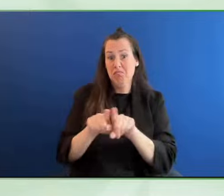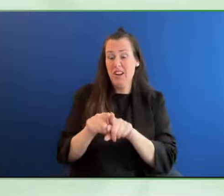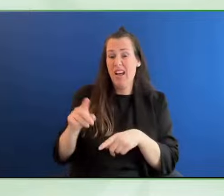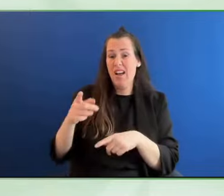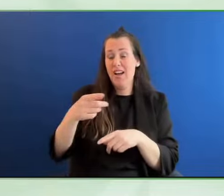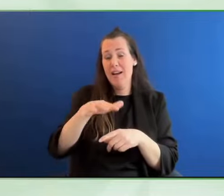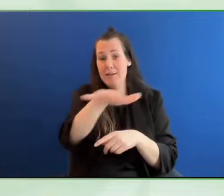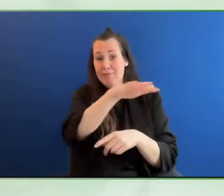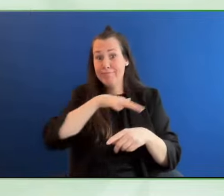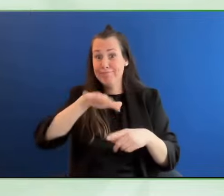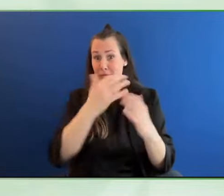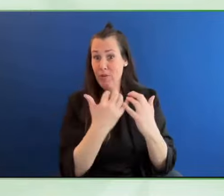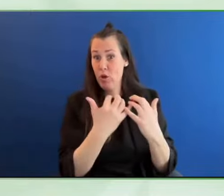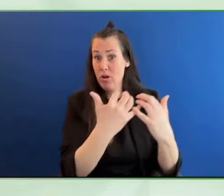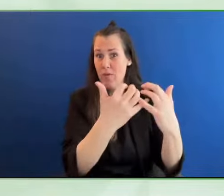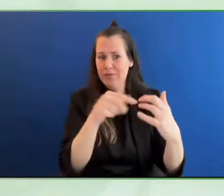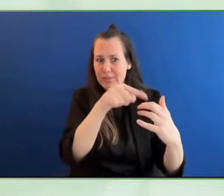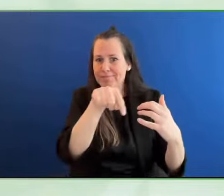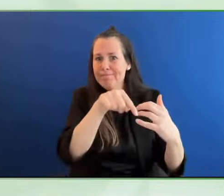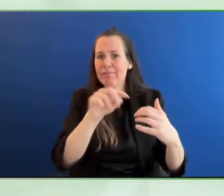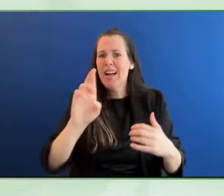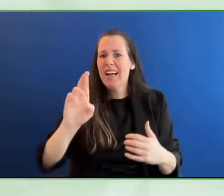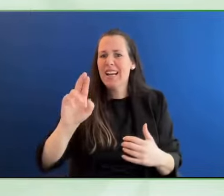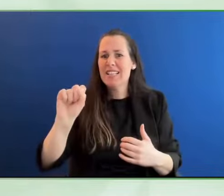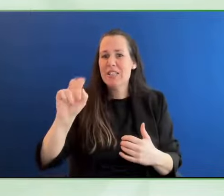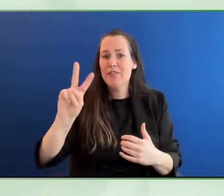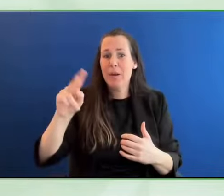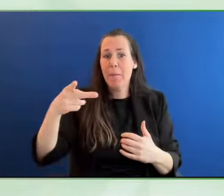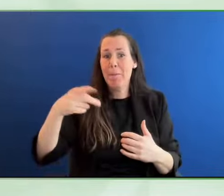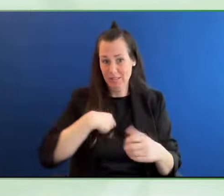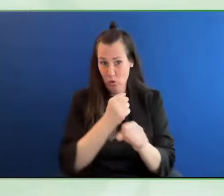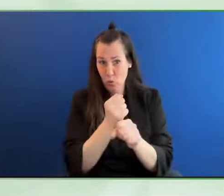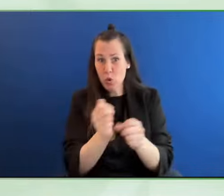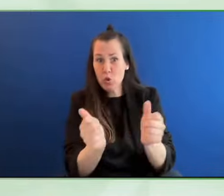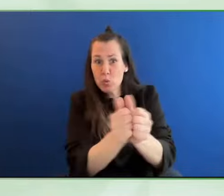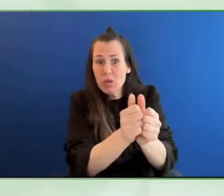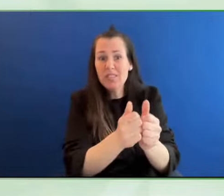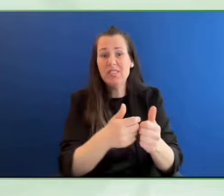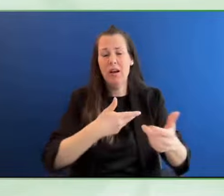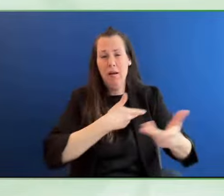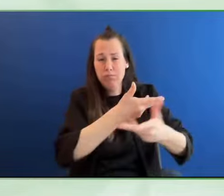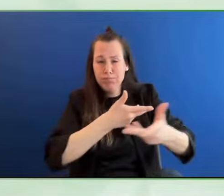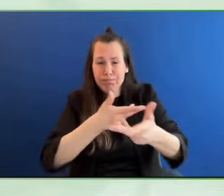The whole company - I'm really lucky! Amazing.